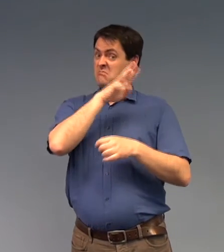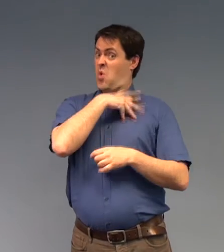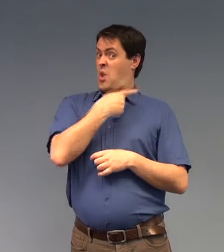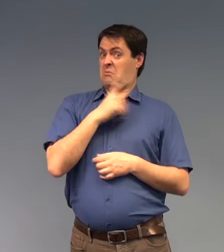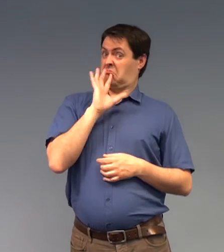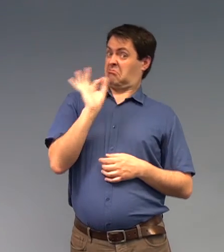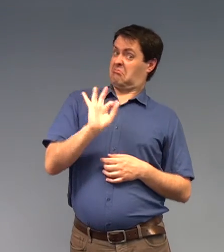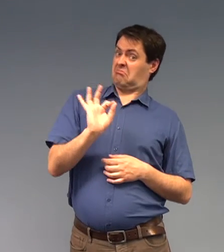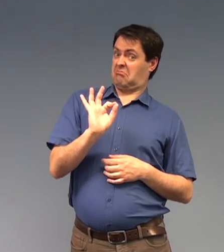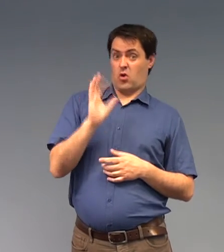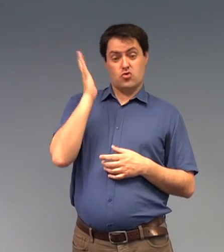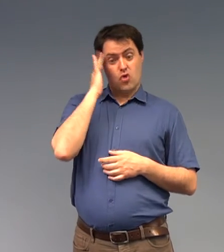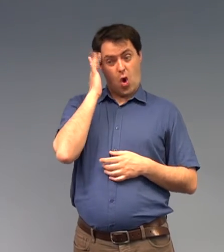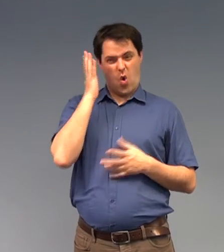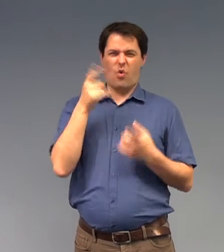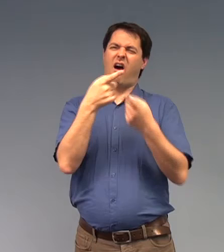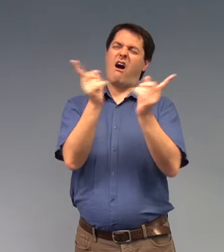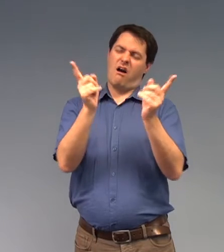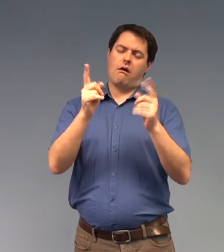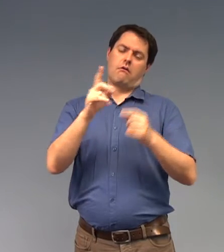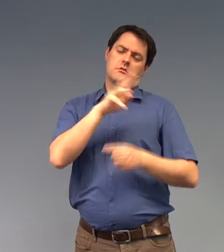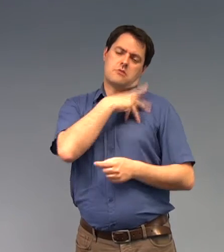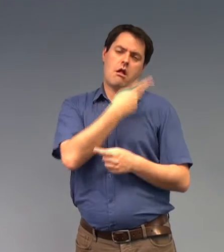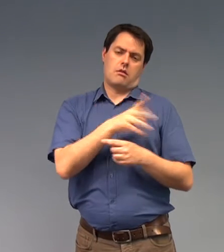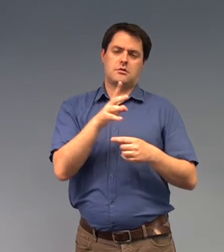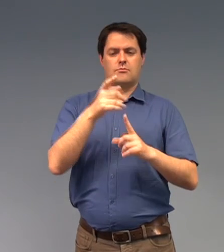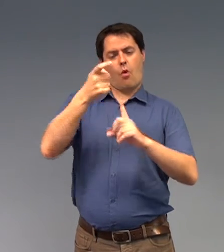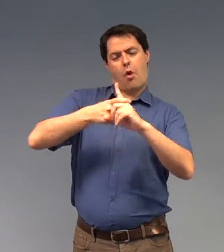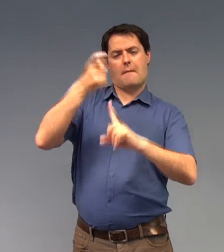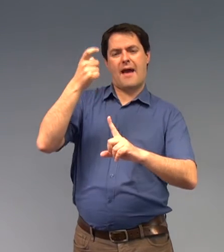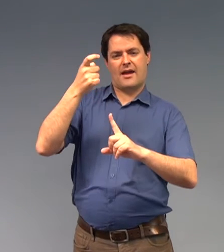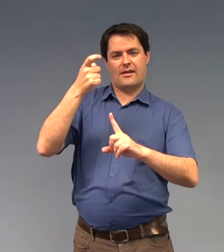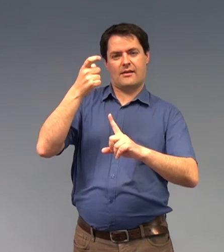it may have been that they wouldn't mention "Scotland." They would know that the audience would automatically know